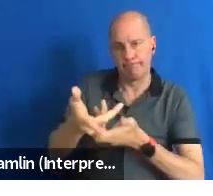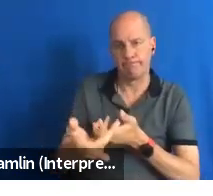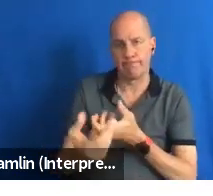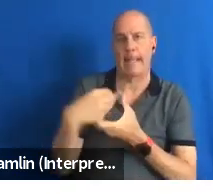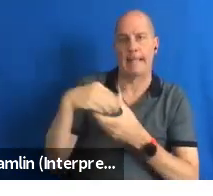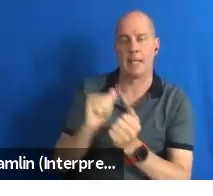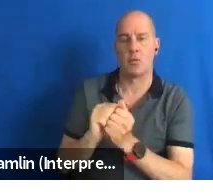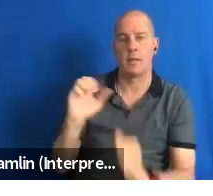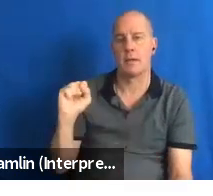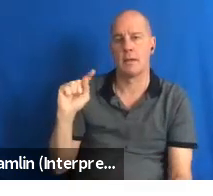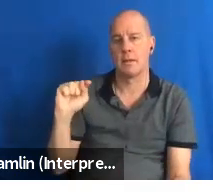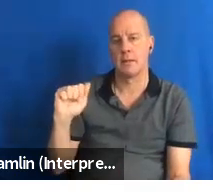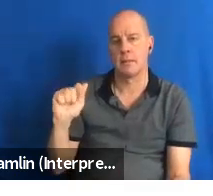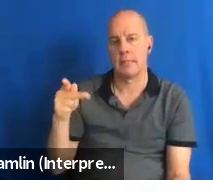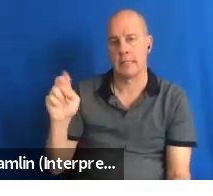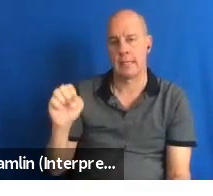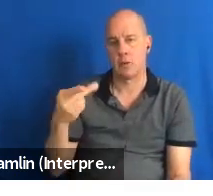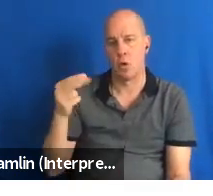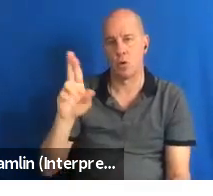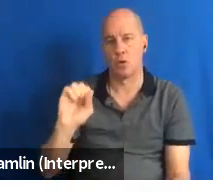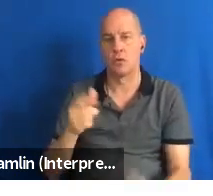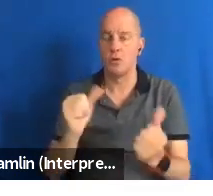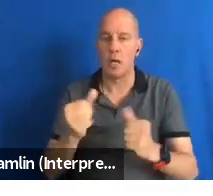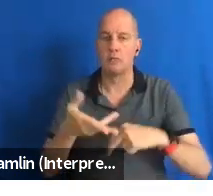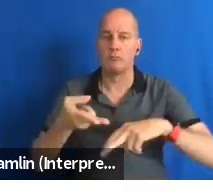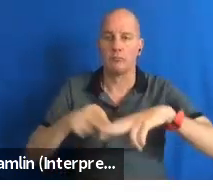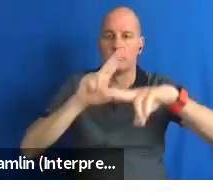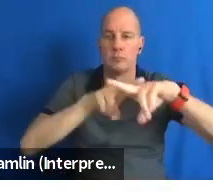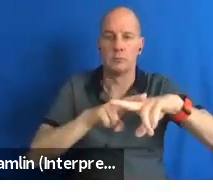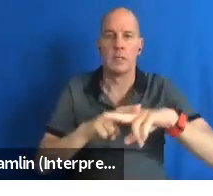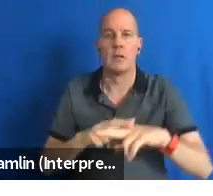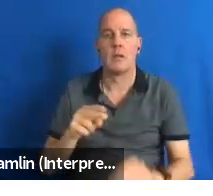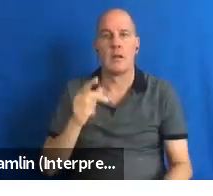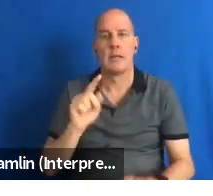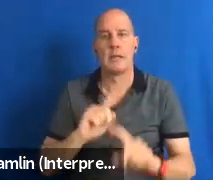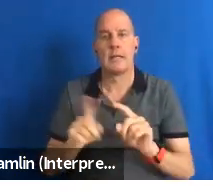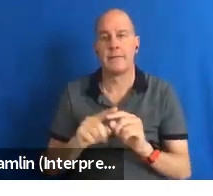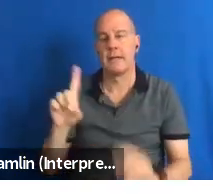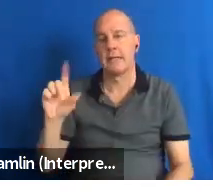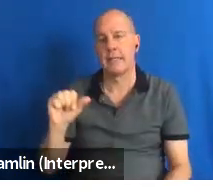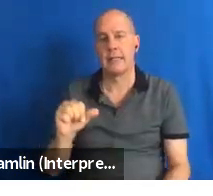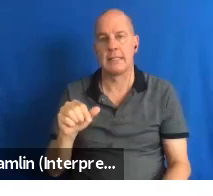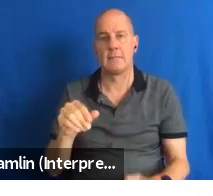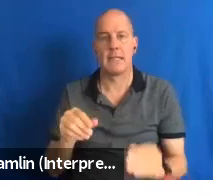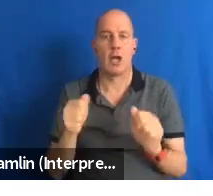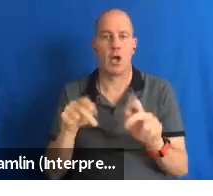address increased accessibility opportunities through public assistance funding. A lot of